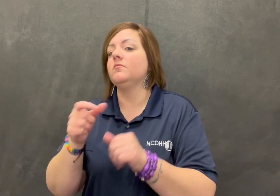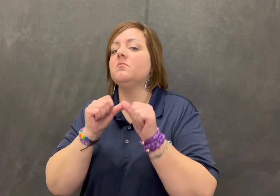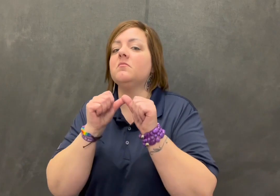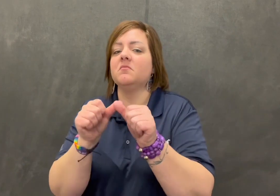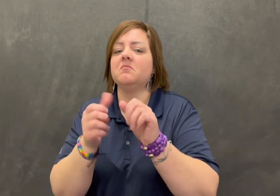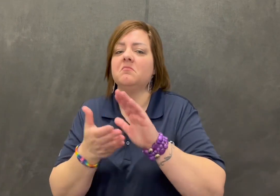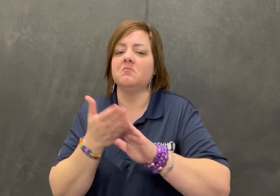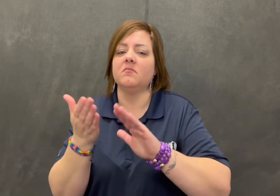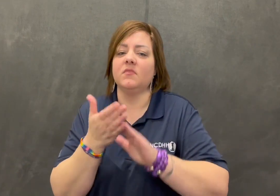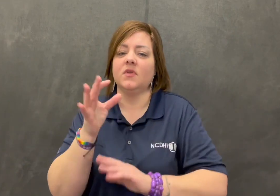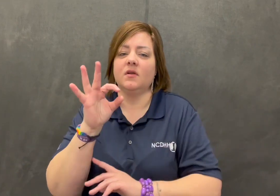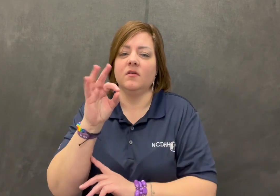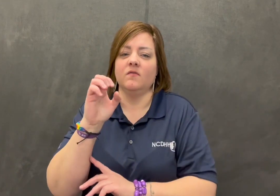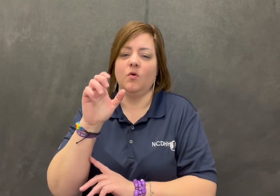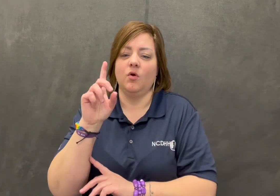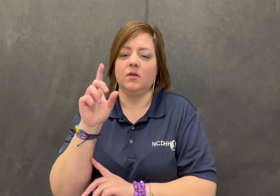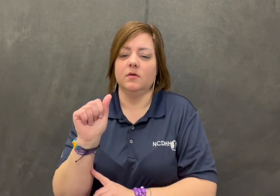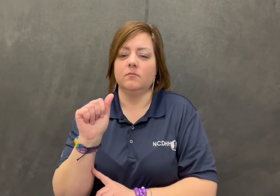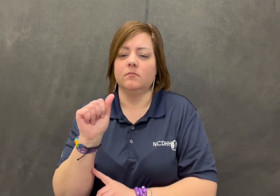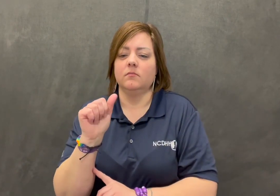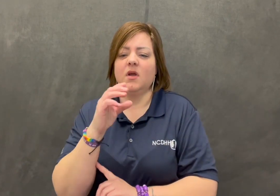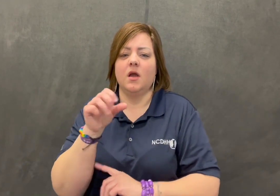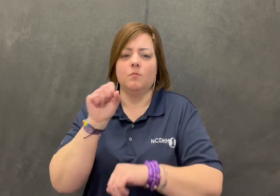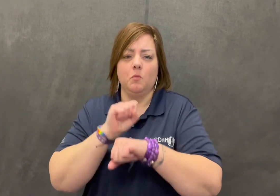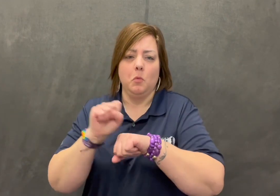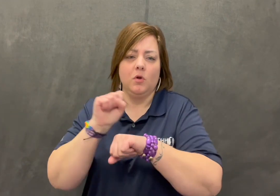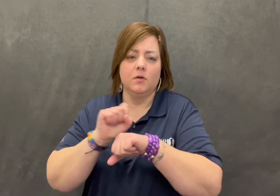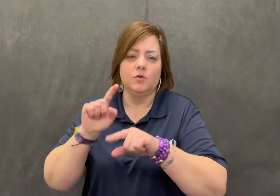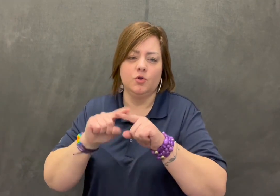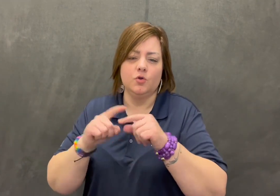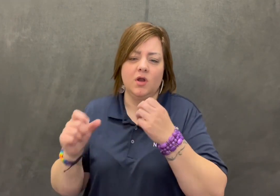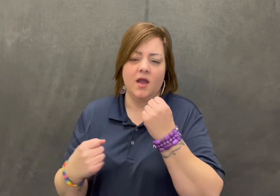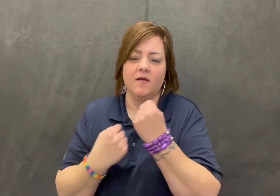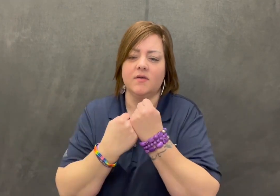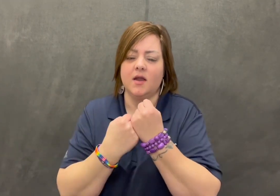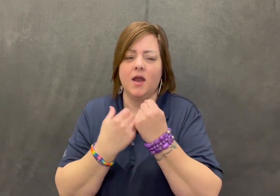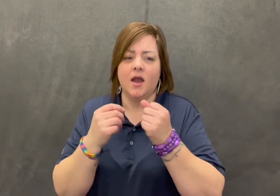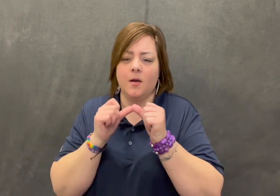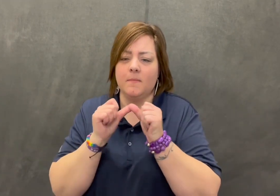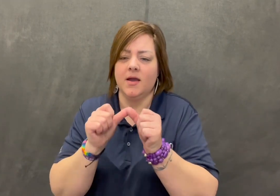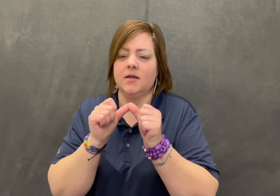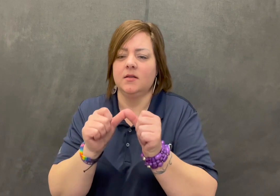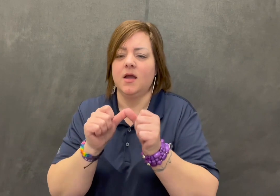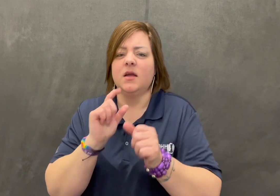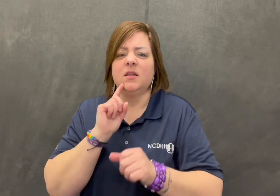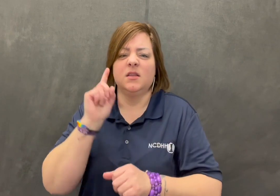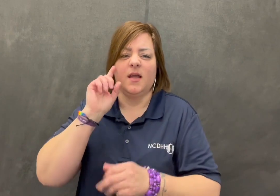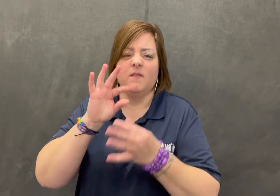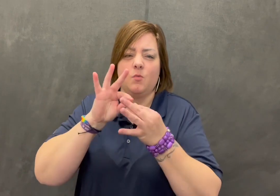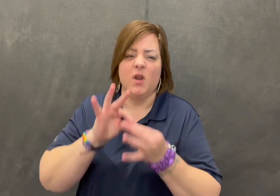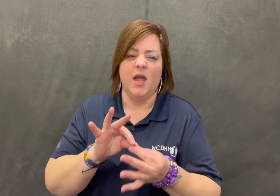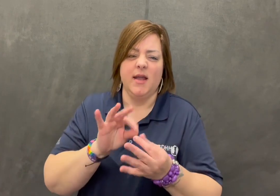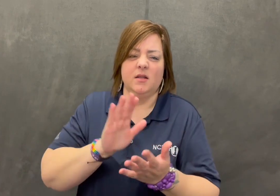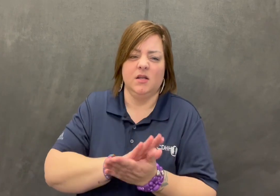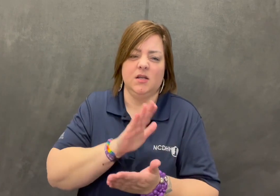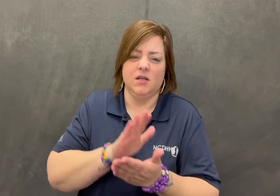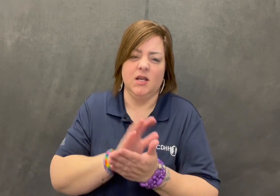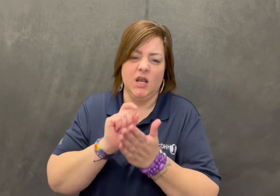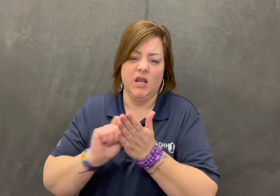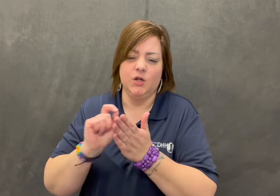She continues to lead FOLDA and works to Advocate and maintain deaf related literature